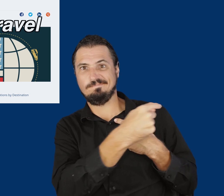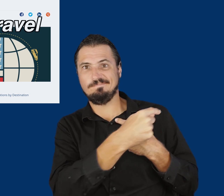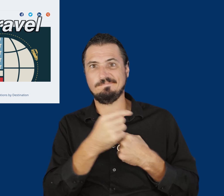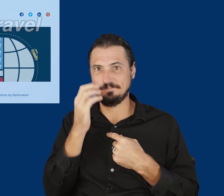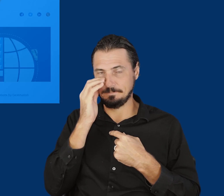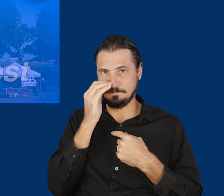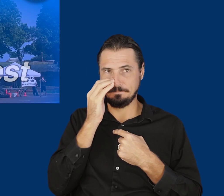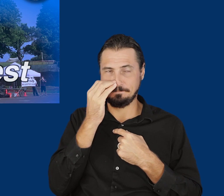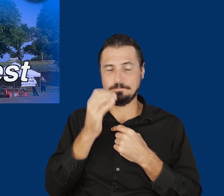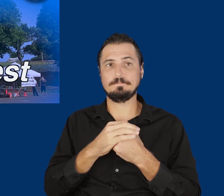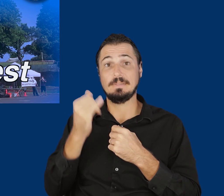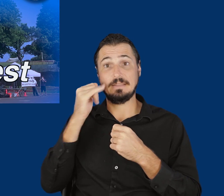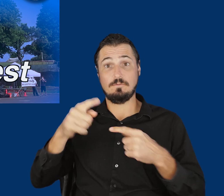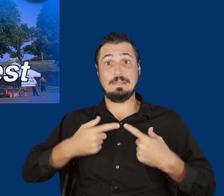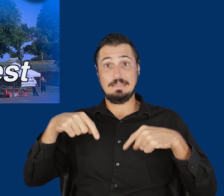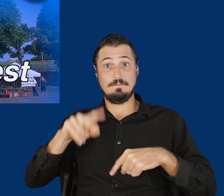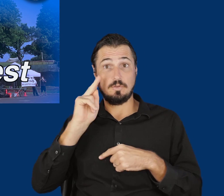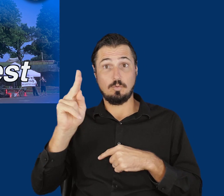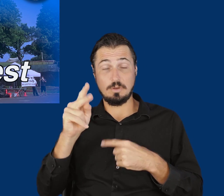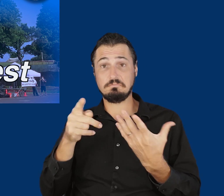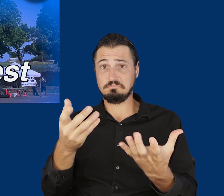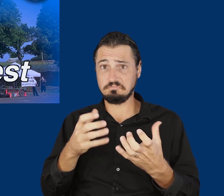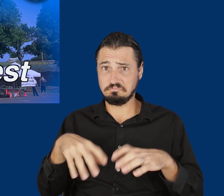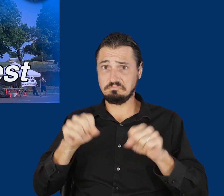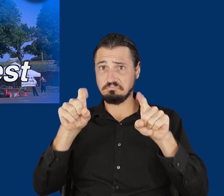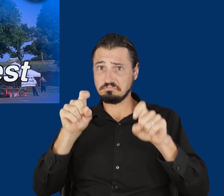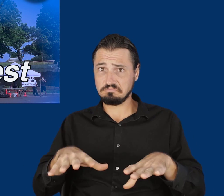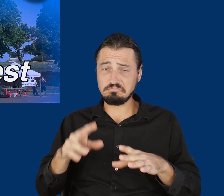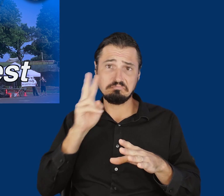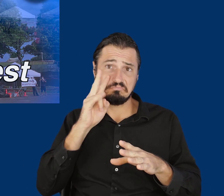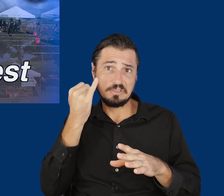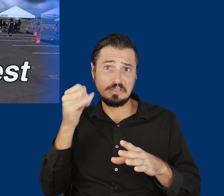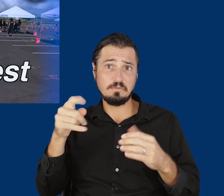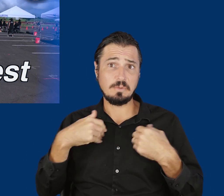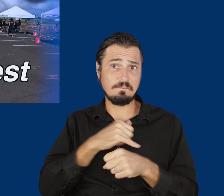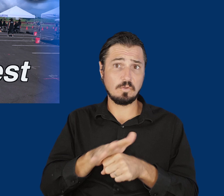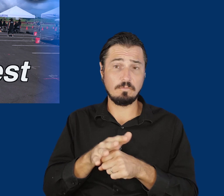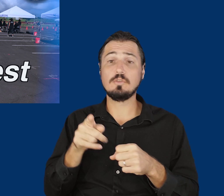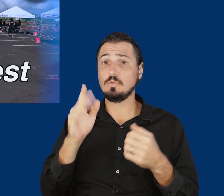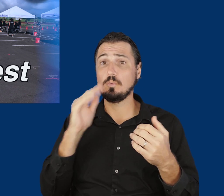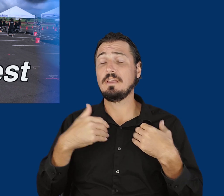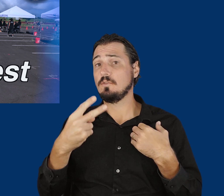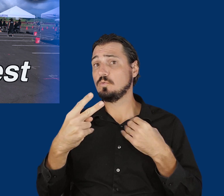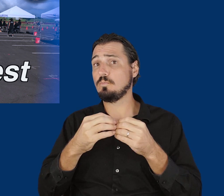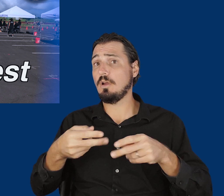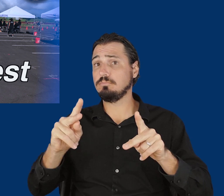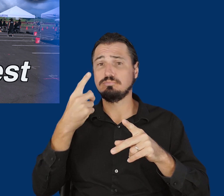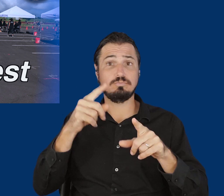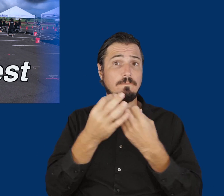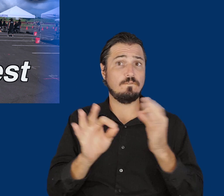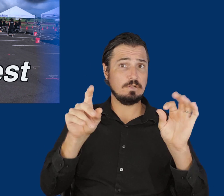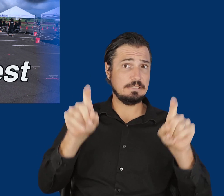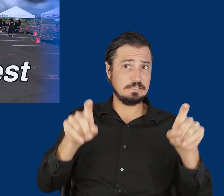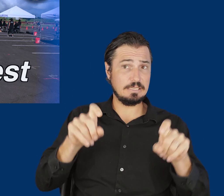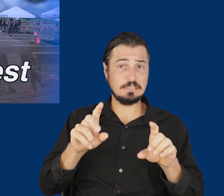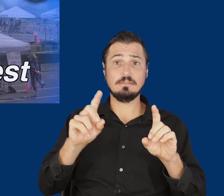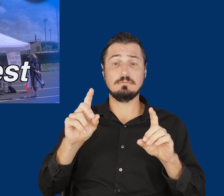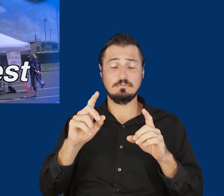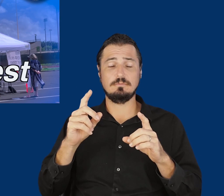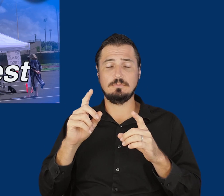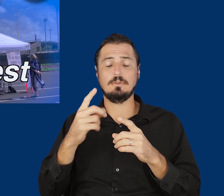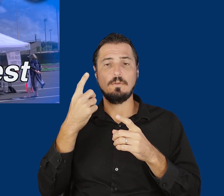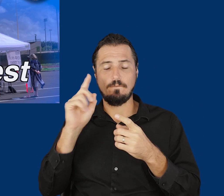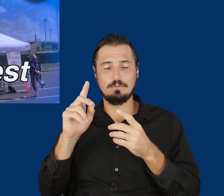If you are a Kaua`i resident interested in being tested for COVID-19, there are two opportunities left to get FREE testing at the Department of Health and County of Kaua‘i’s community testing